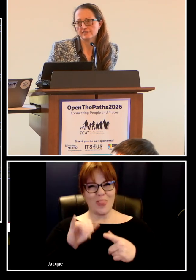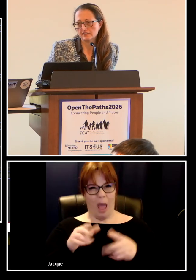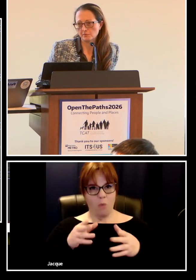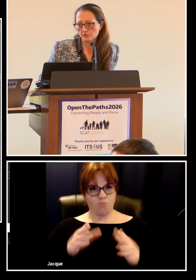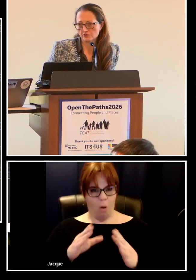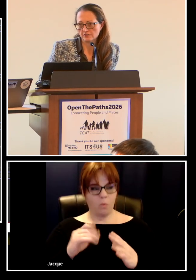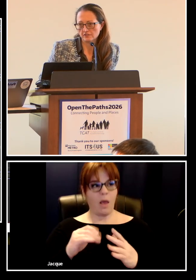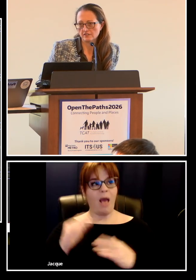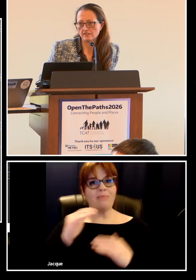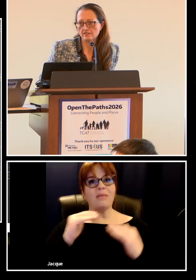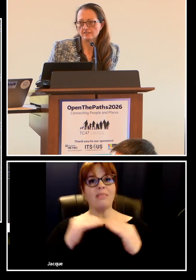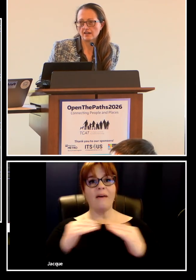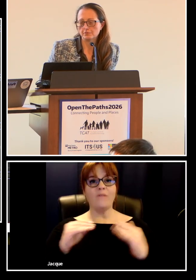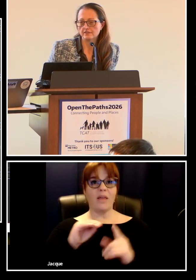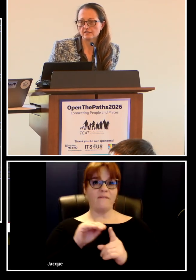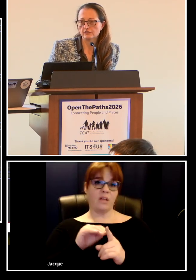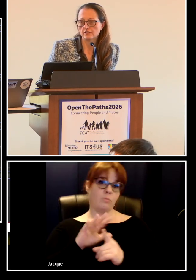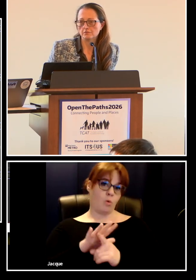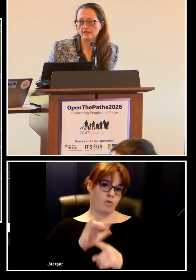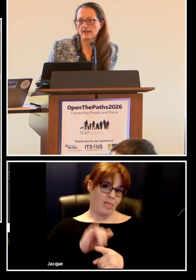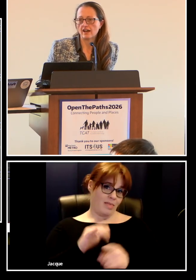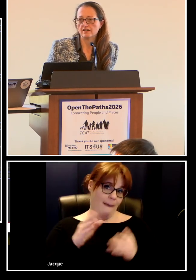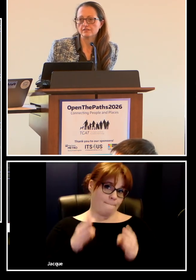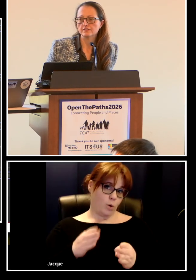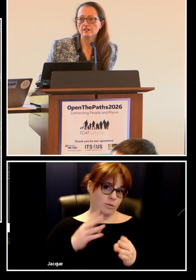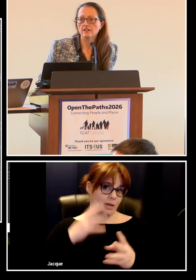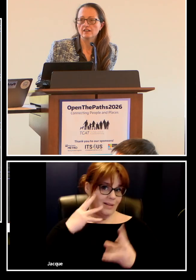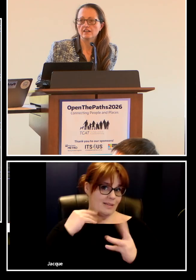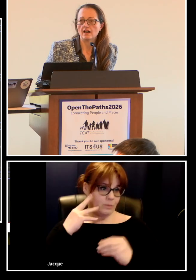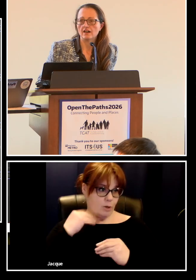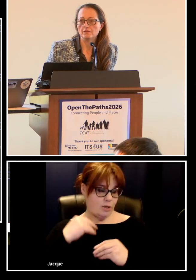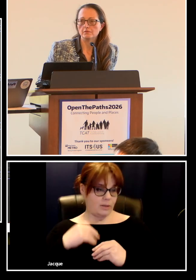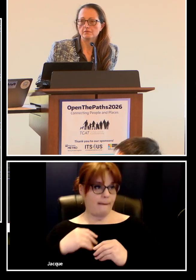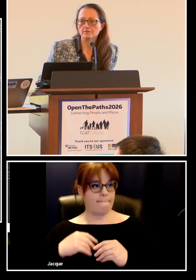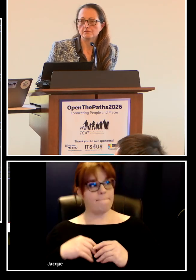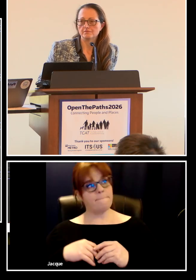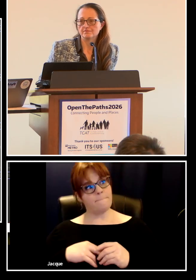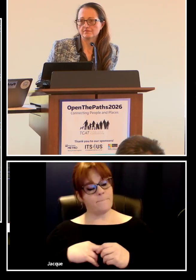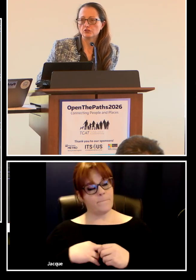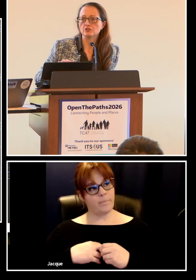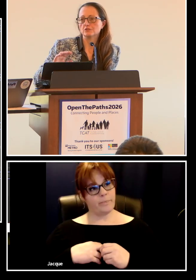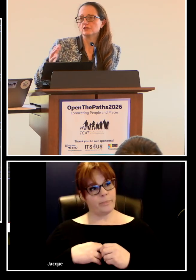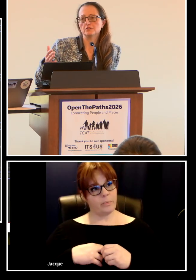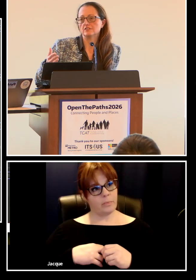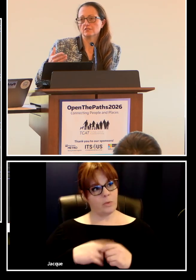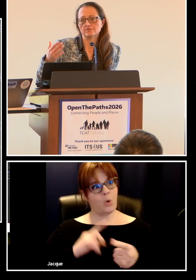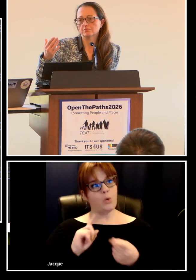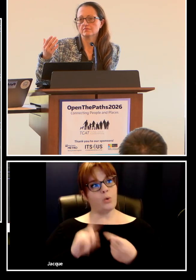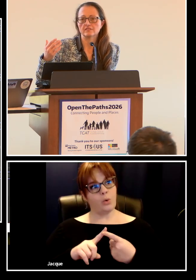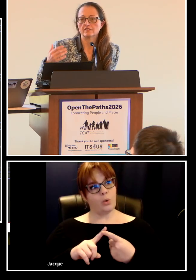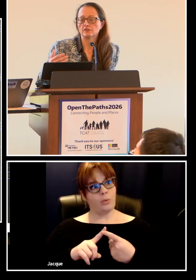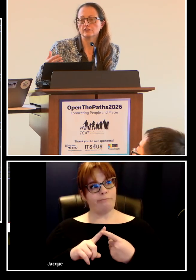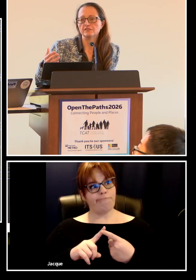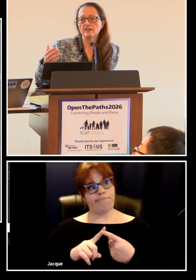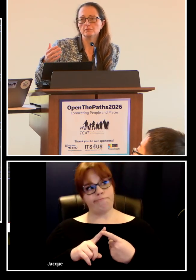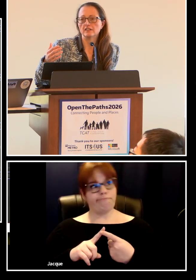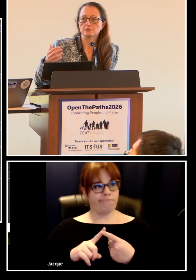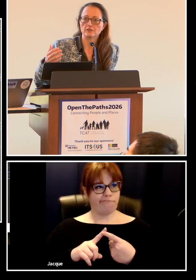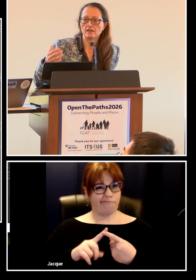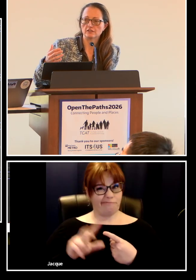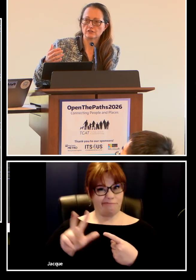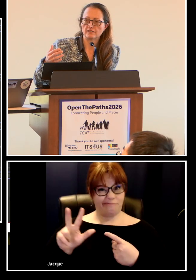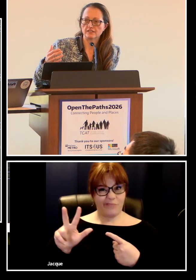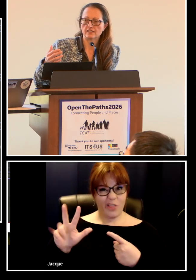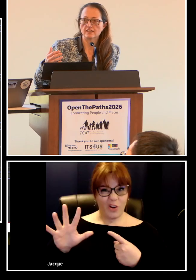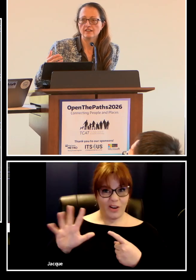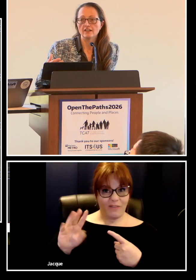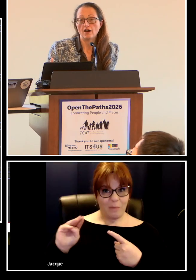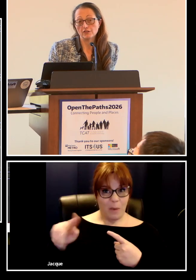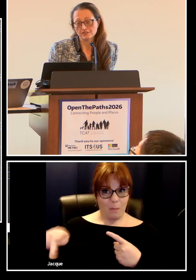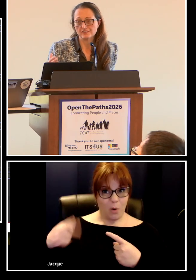of exposure that pedestrian might have um to to you know 35 miles per hour traffic. Also